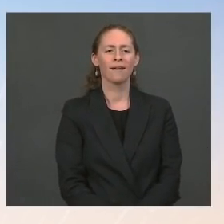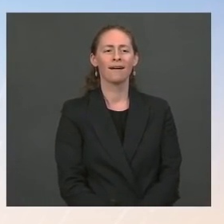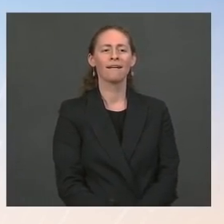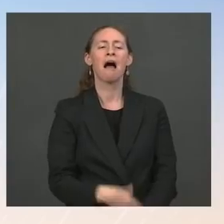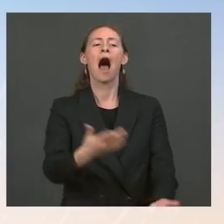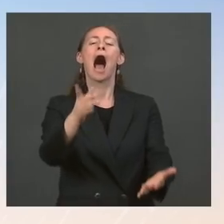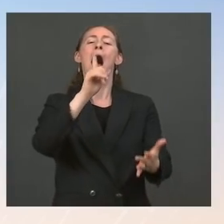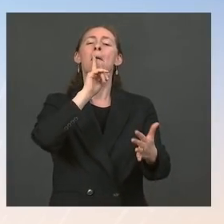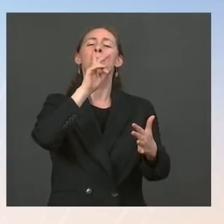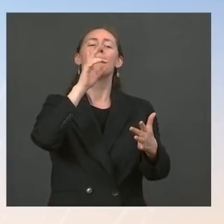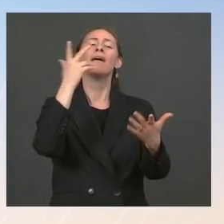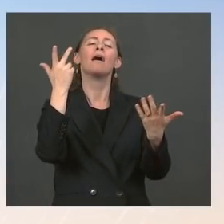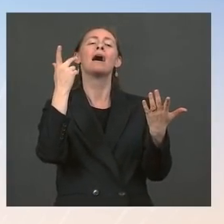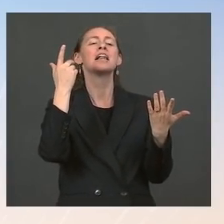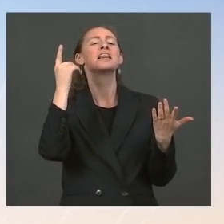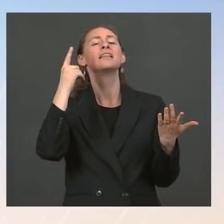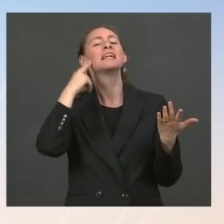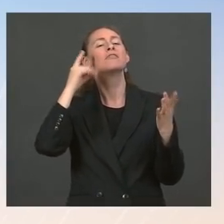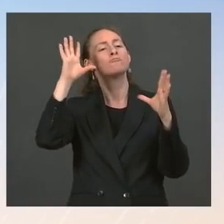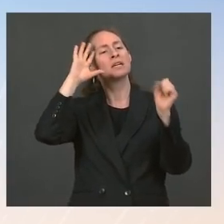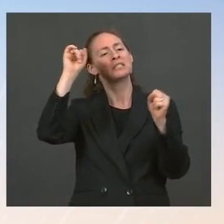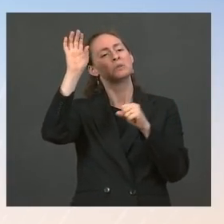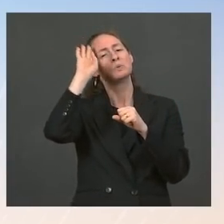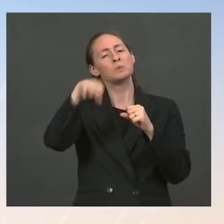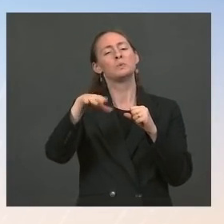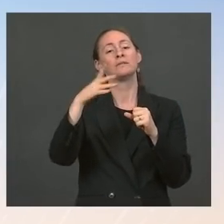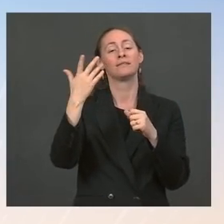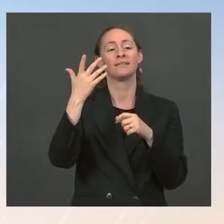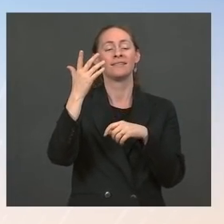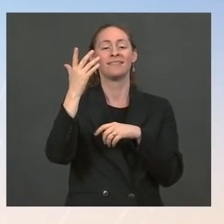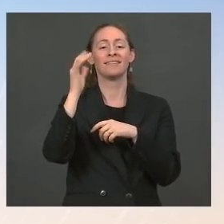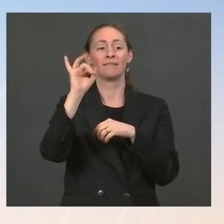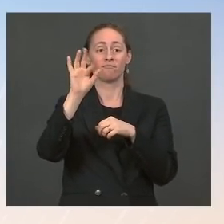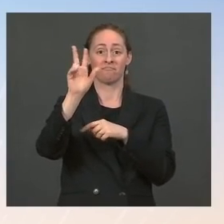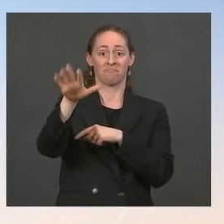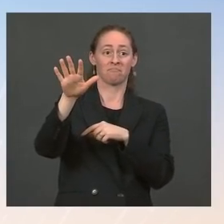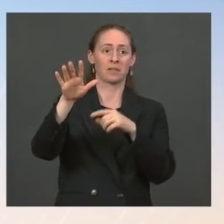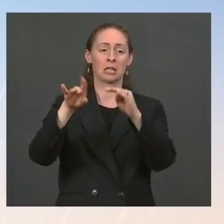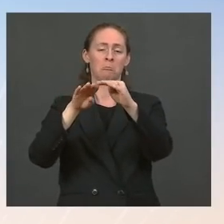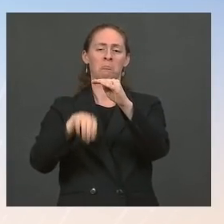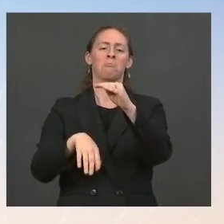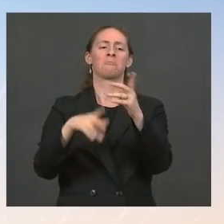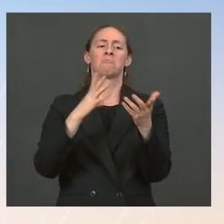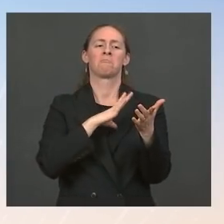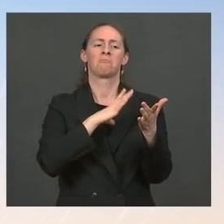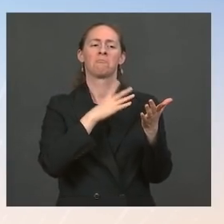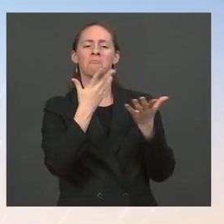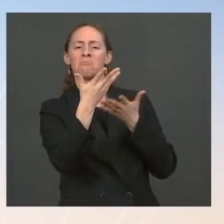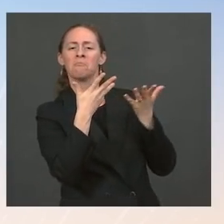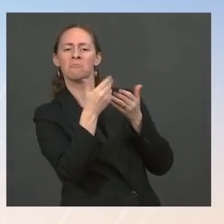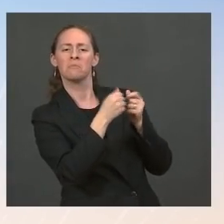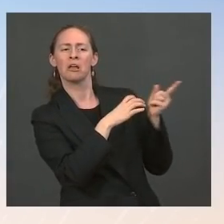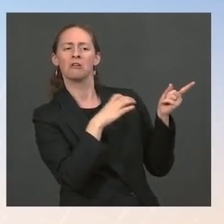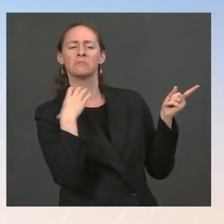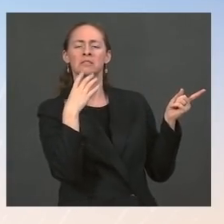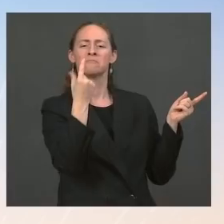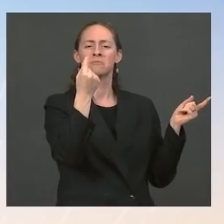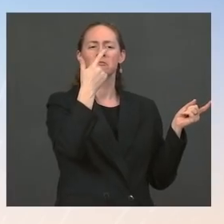We all know this is less than $3.5 [trillion]. There are discussions and negotiations in Congress about what that will look like. And things that are not included in here,